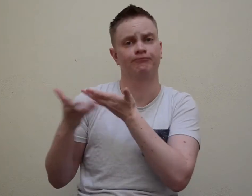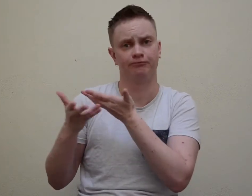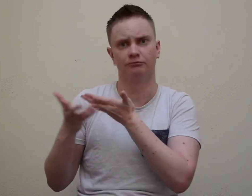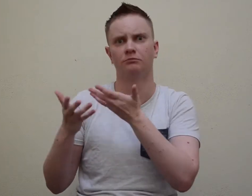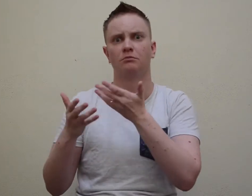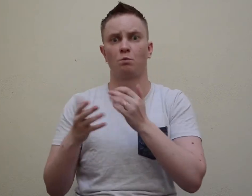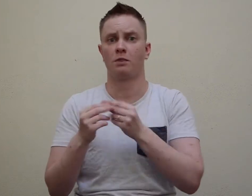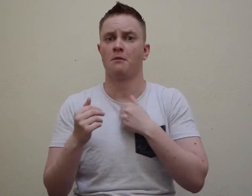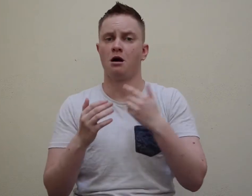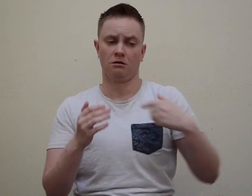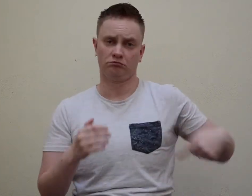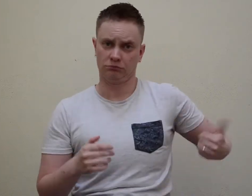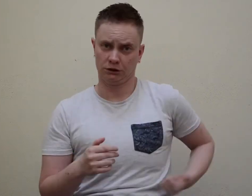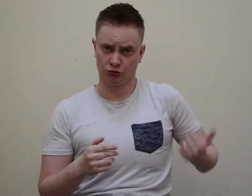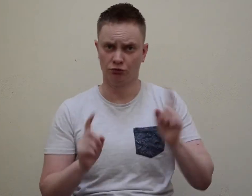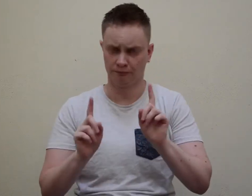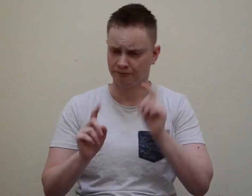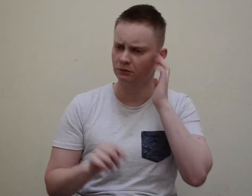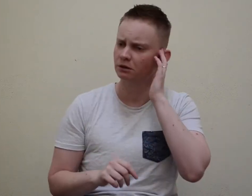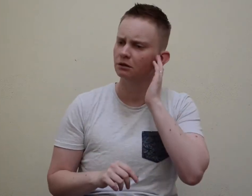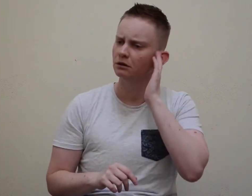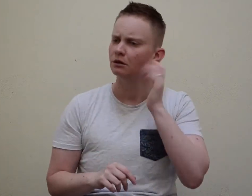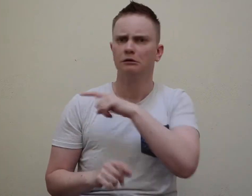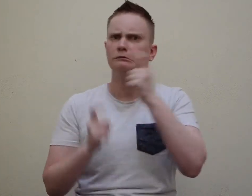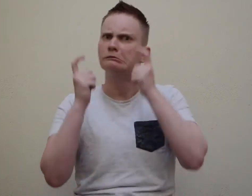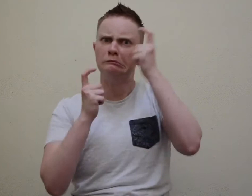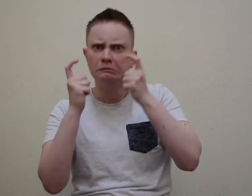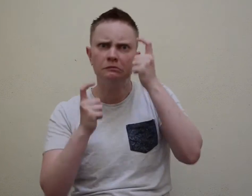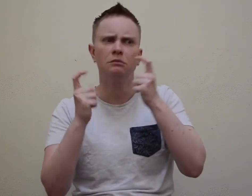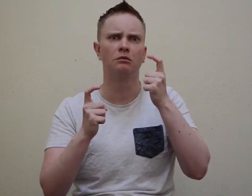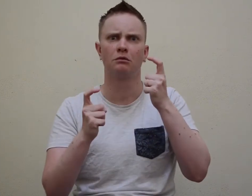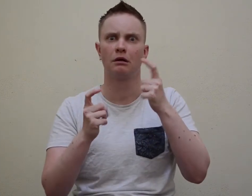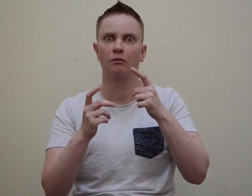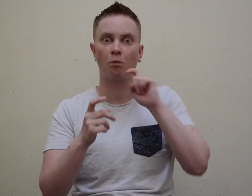when we first started having conversations about testosterone, she was really concerned.